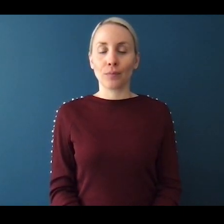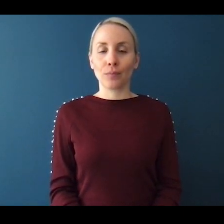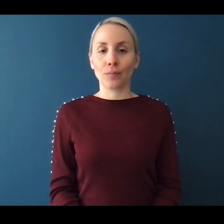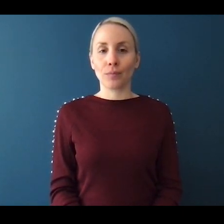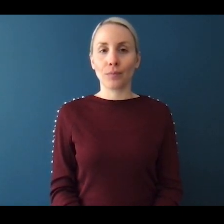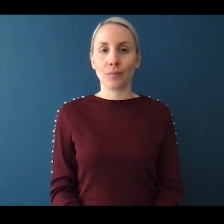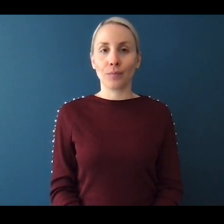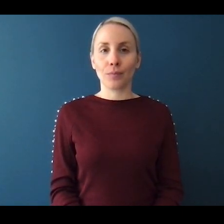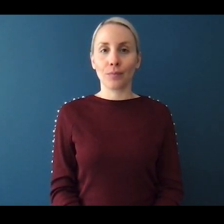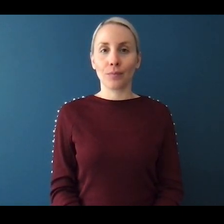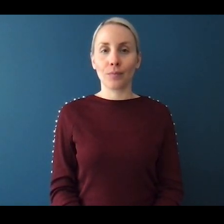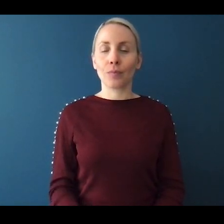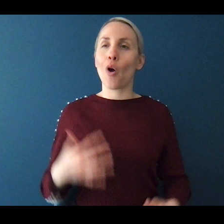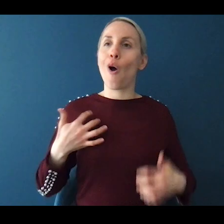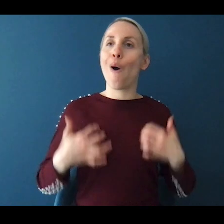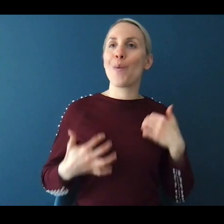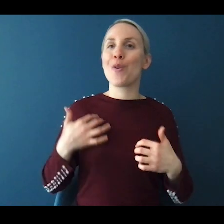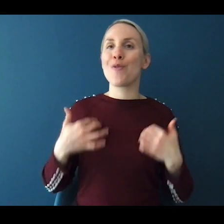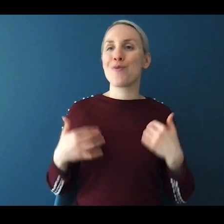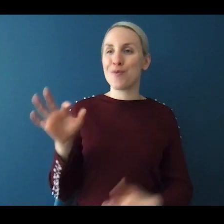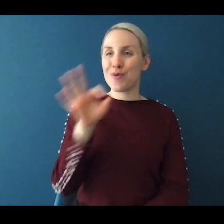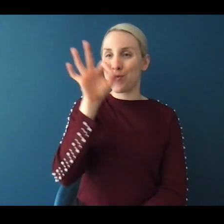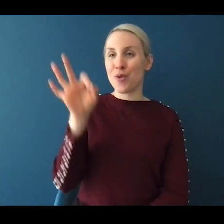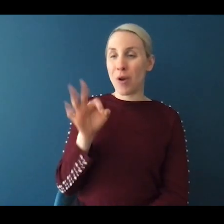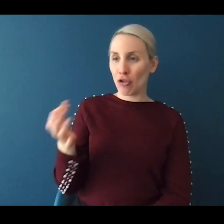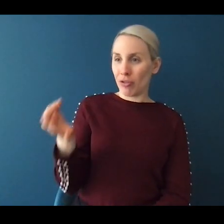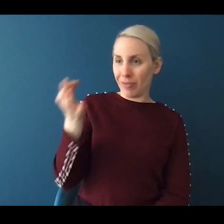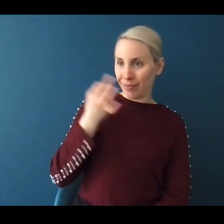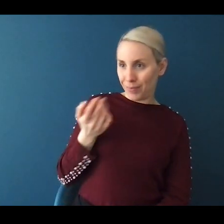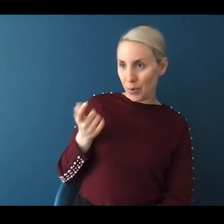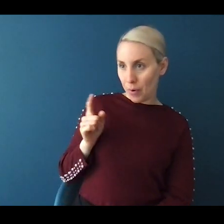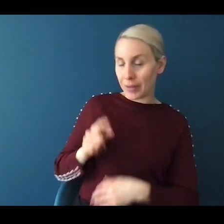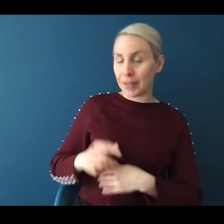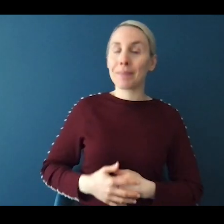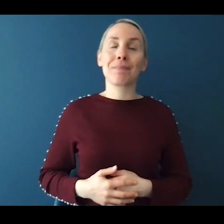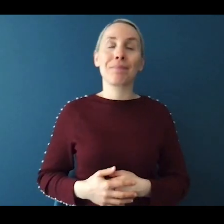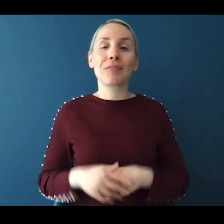is a really interesting one is um an audience question which is what type of photography